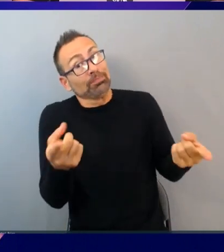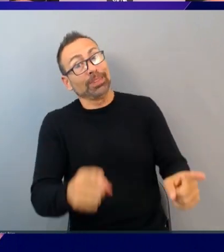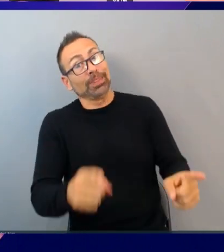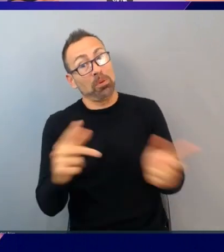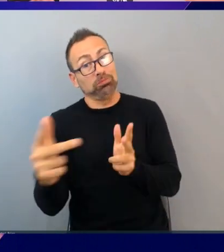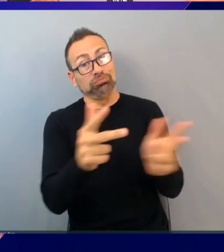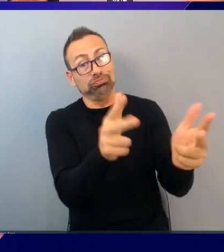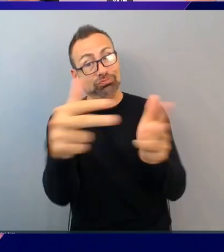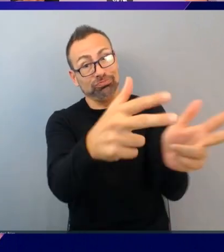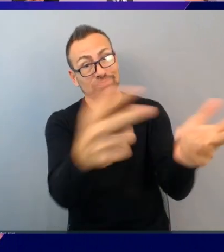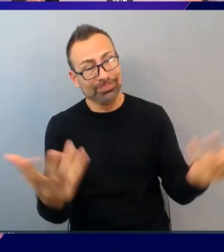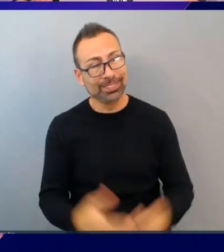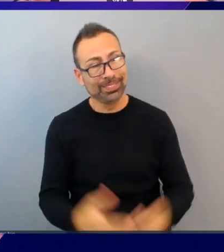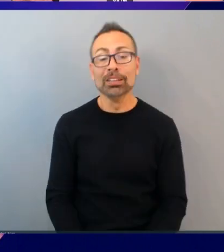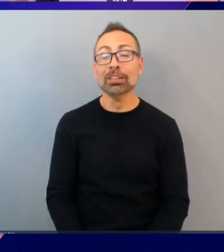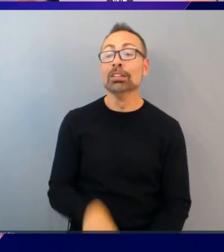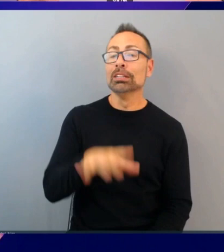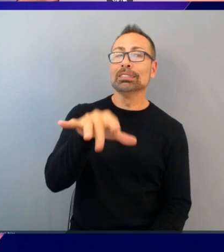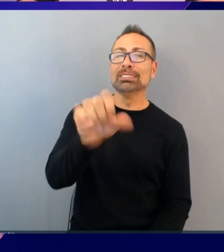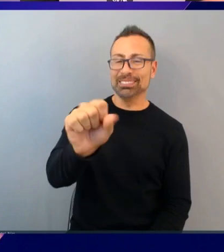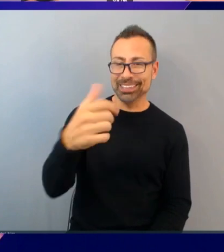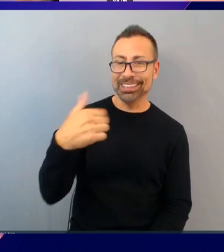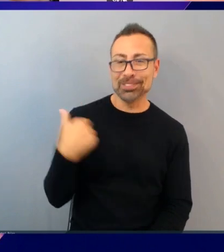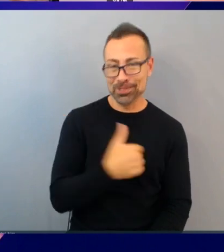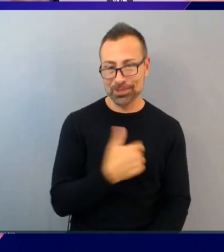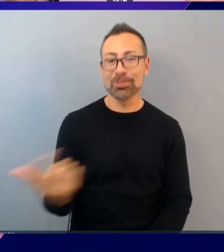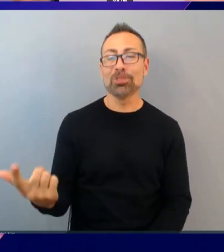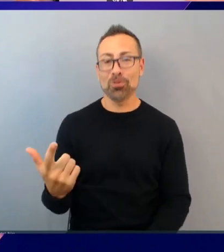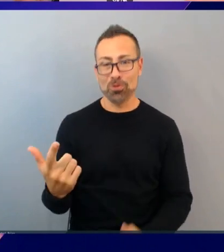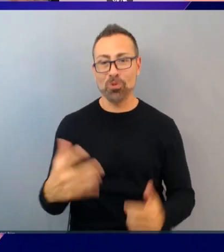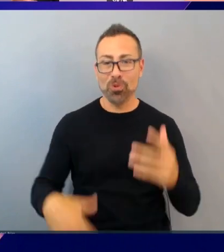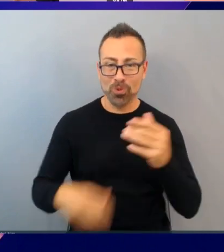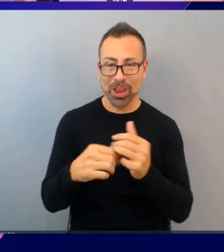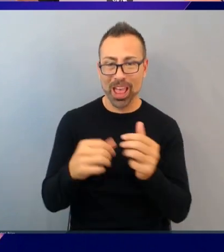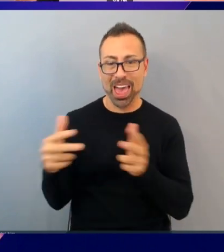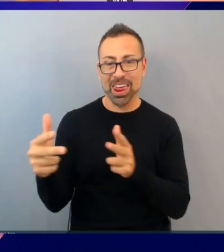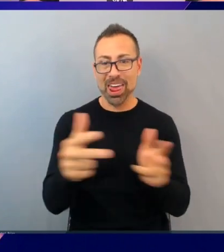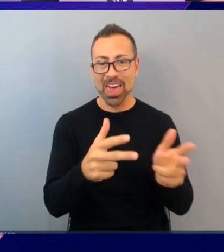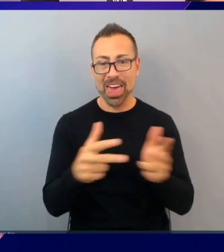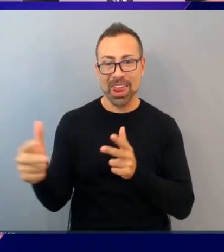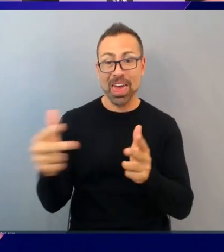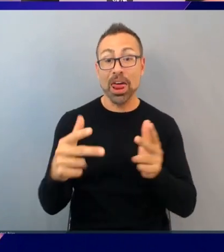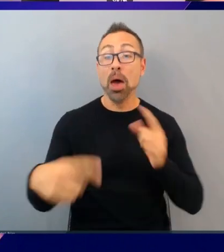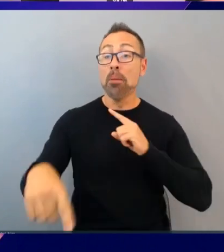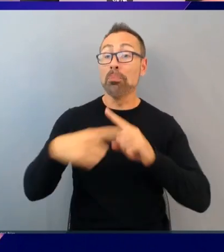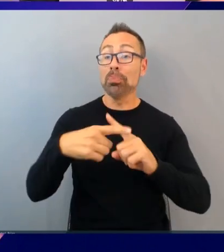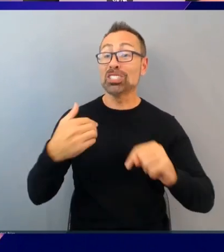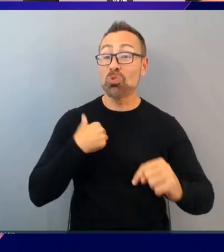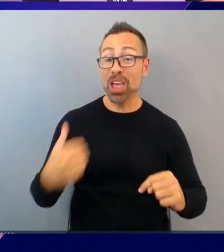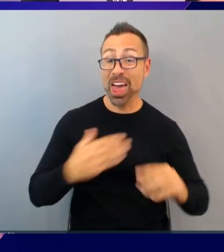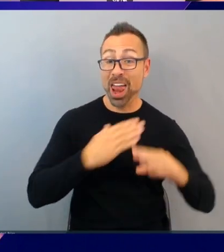So yeah, we added head-to-head and obstacle avoidance so boxes on the track that the cars will need to avoid detect. And that was made possible